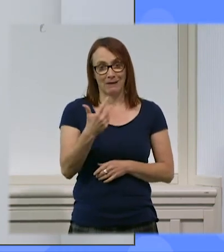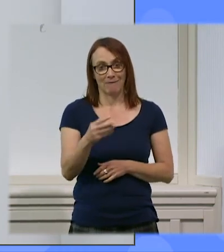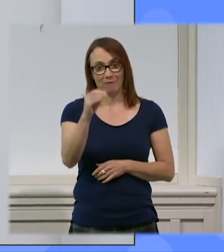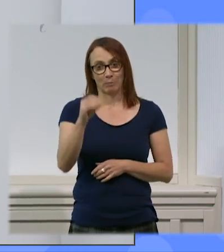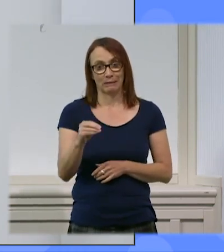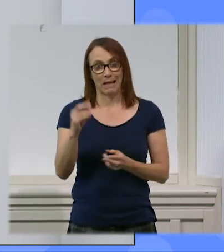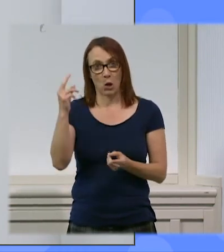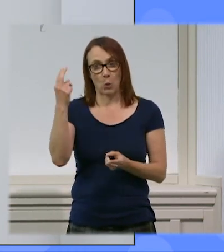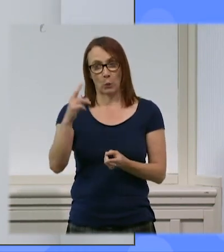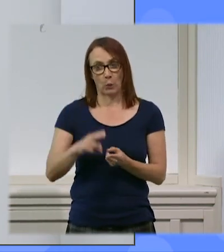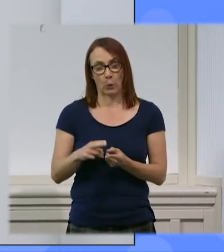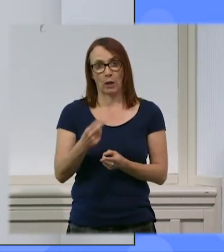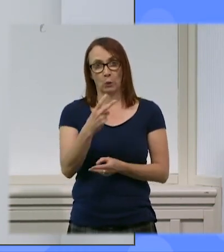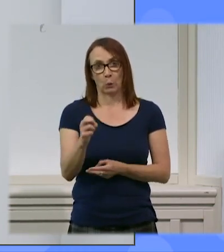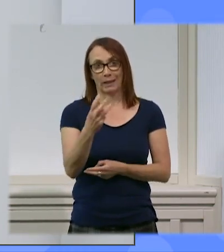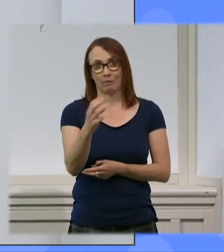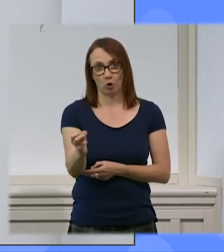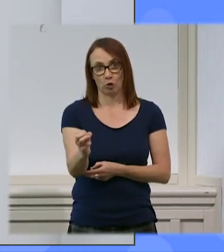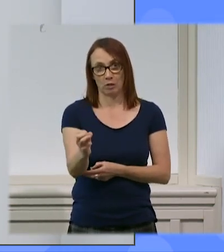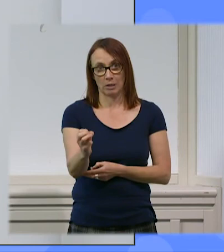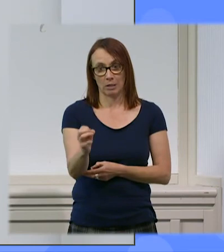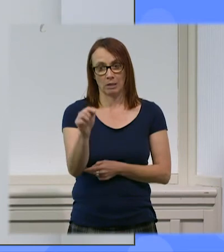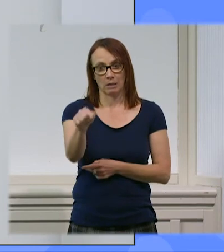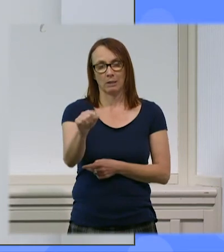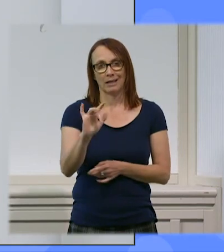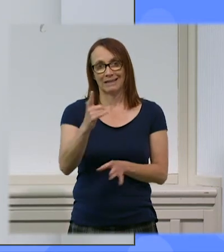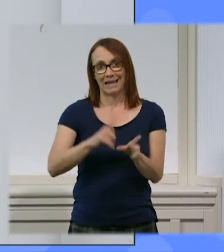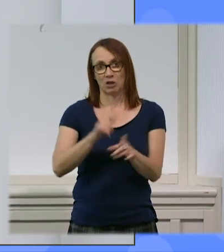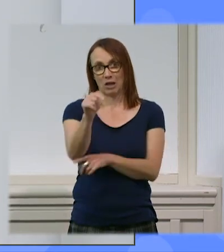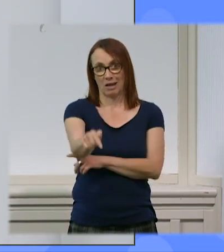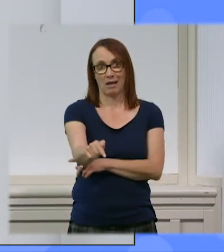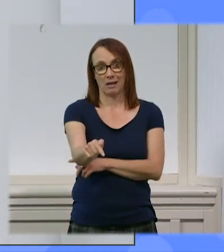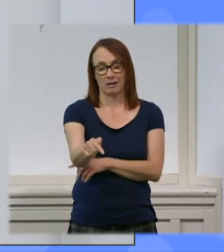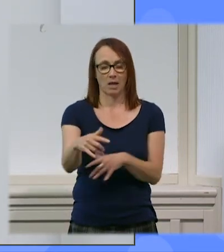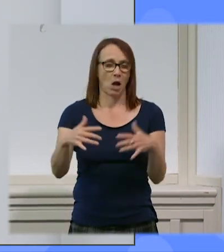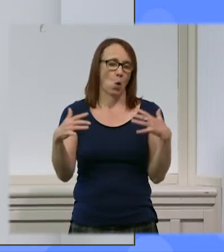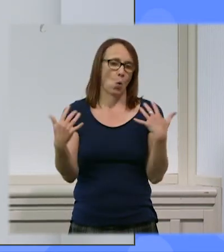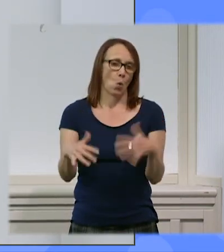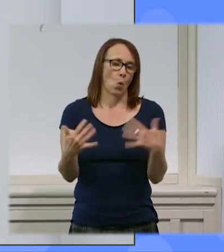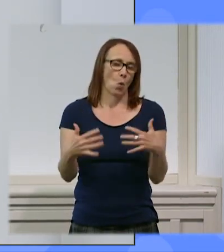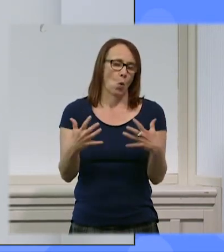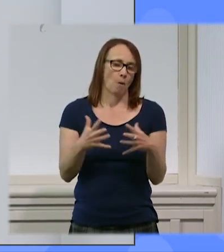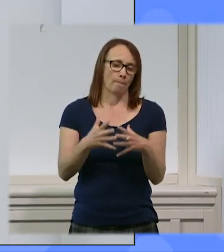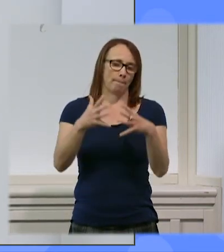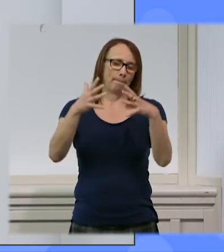by 2030 that's 10 years away that is a phenomenal ask of any country and it's